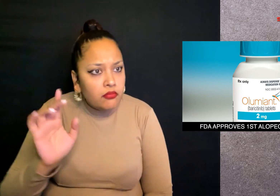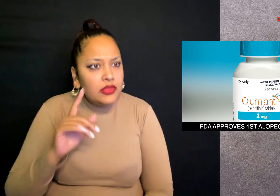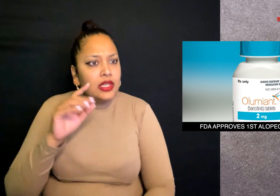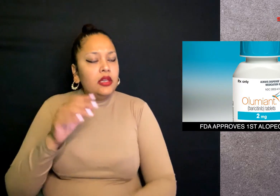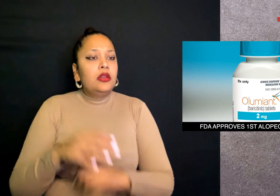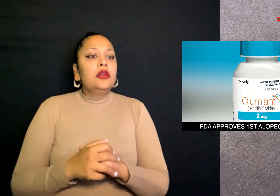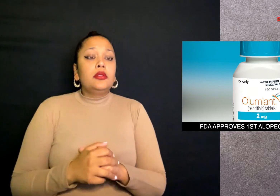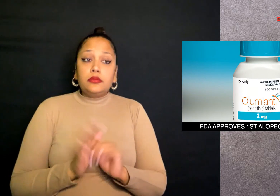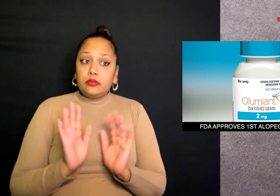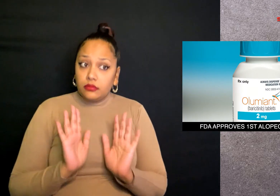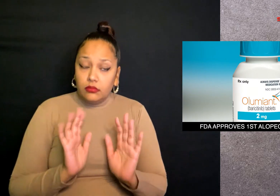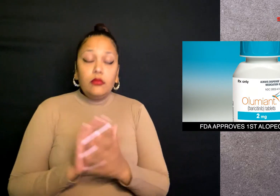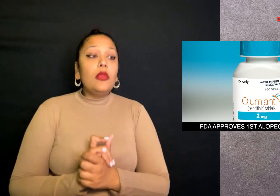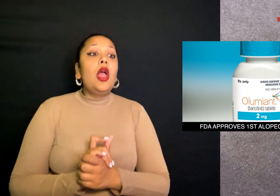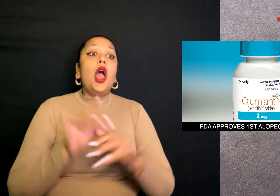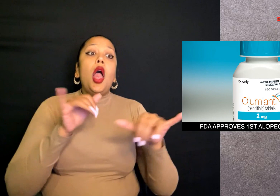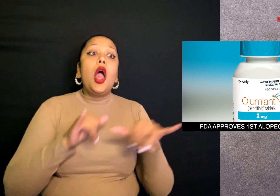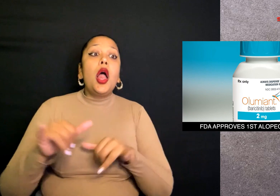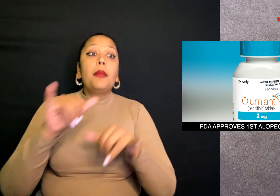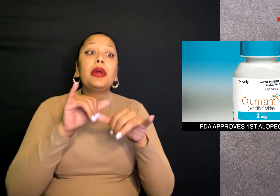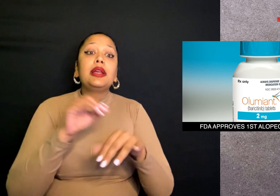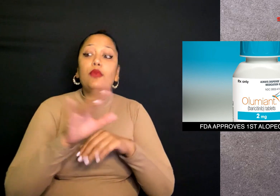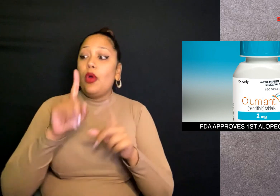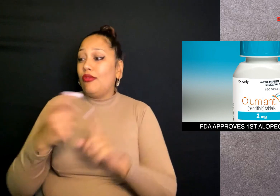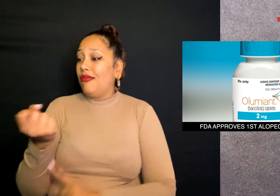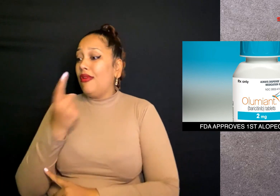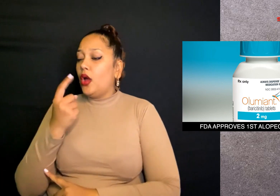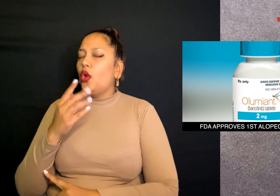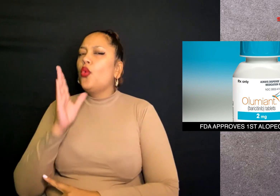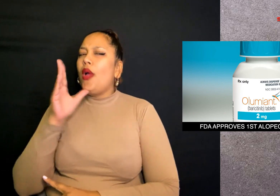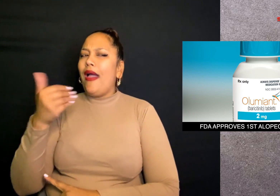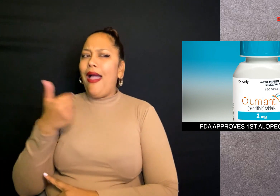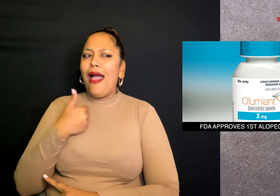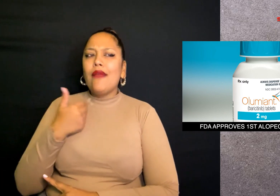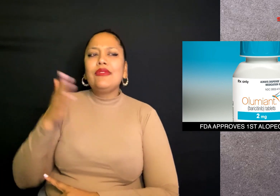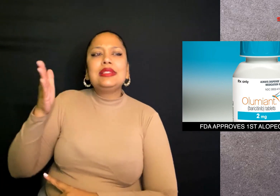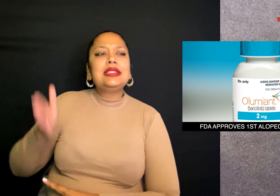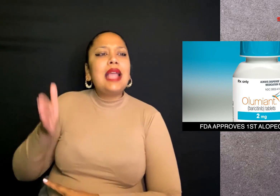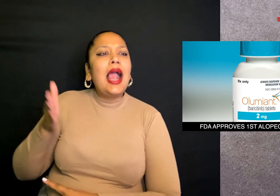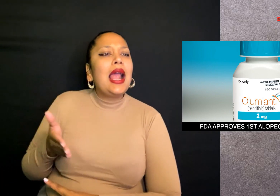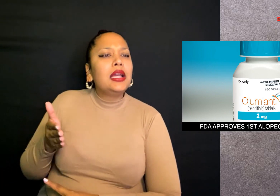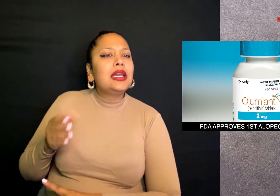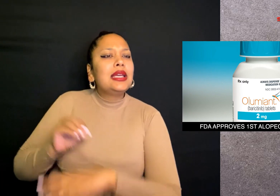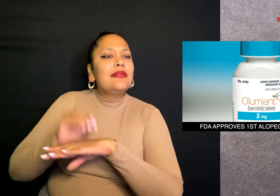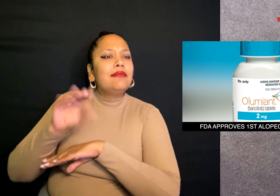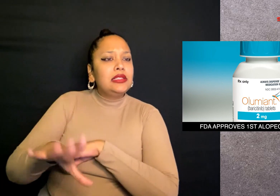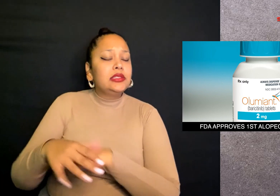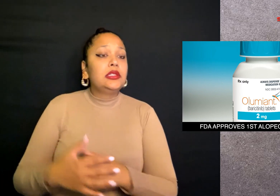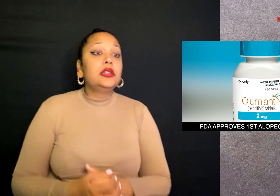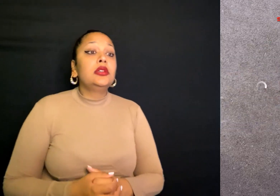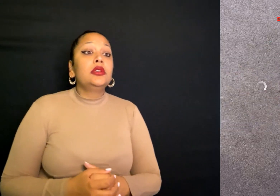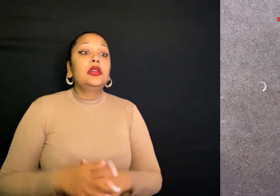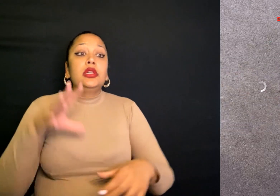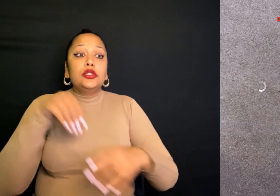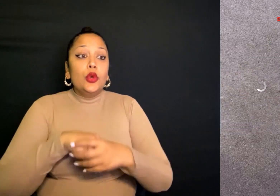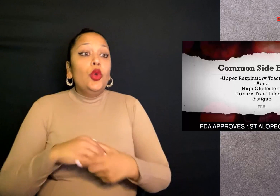the entire body not just a specific bald patch side effects include an upper respiratory